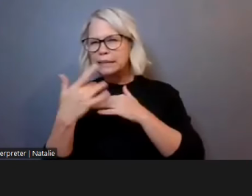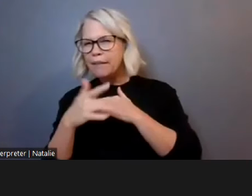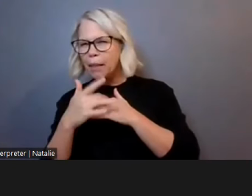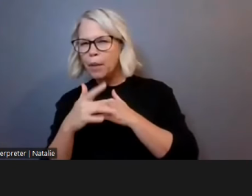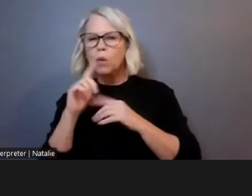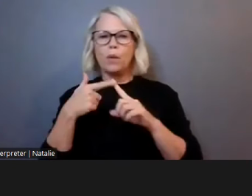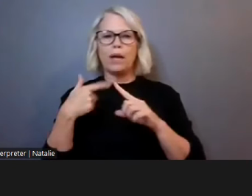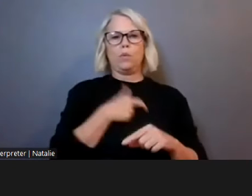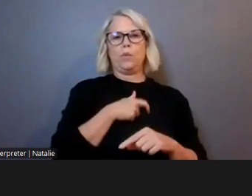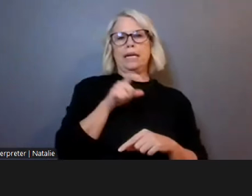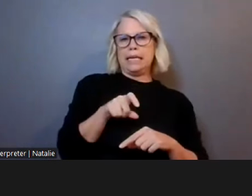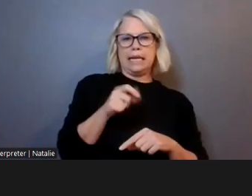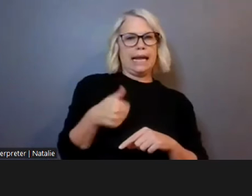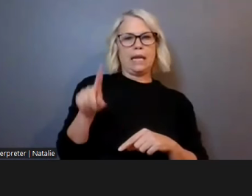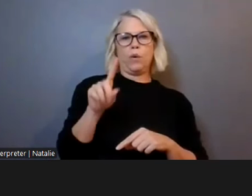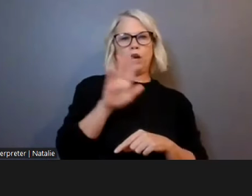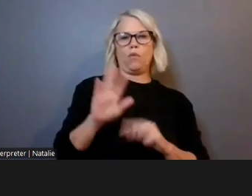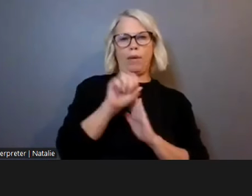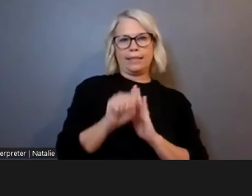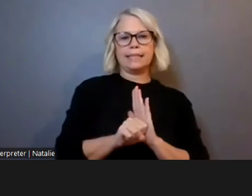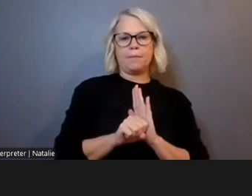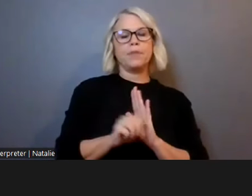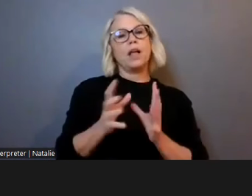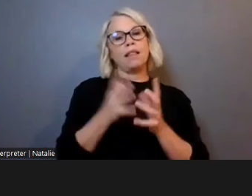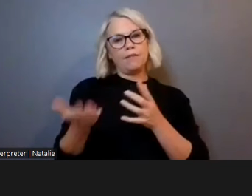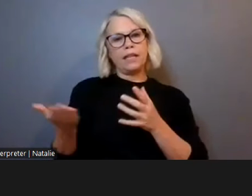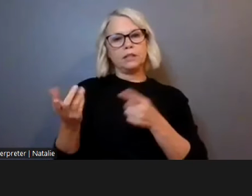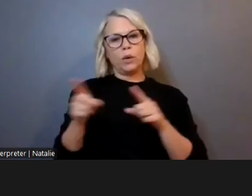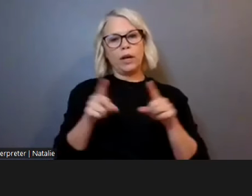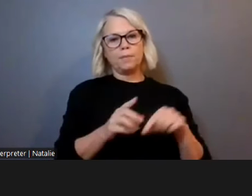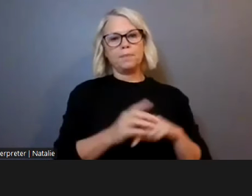needed in the state of Colorado. A lot of stuff going on there.